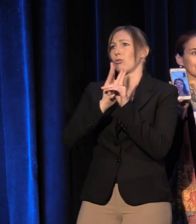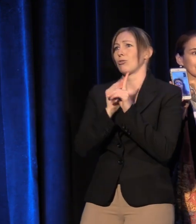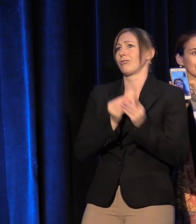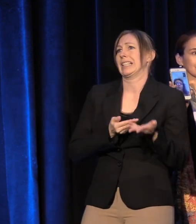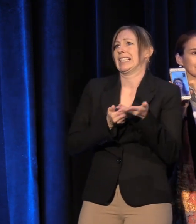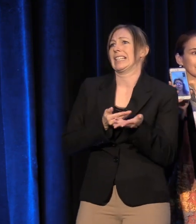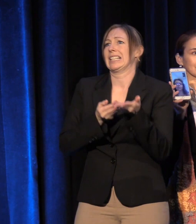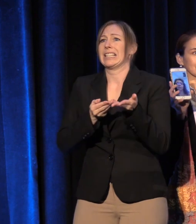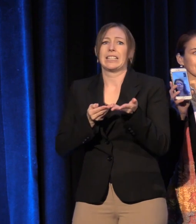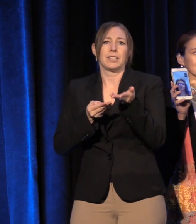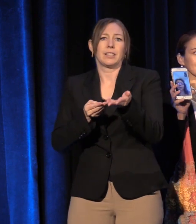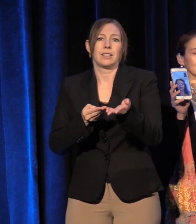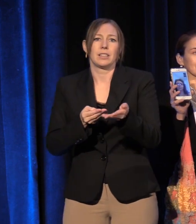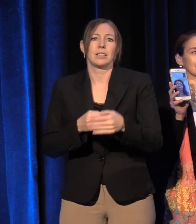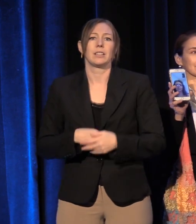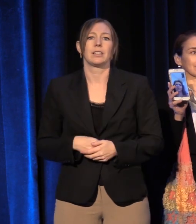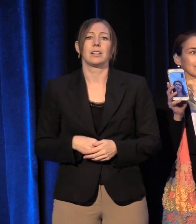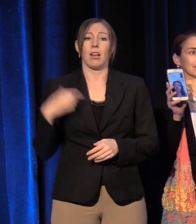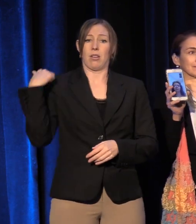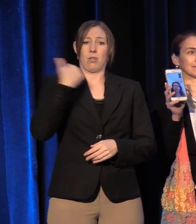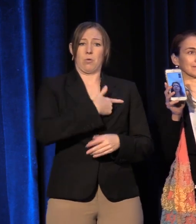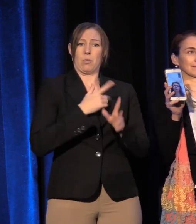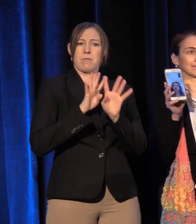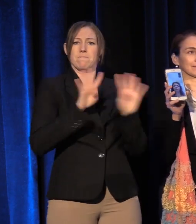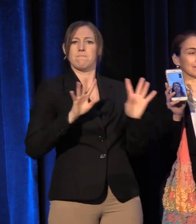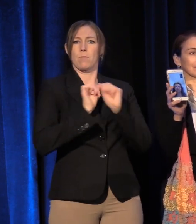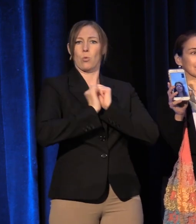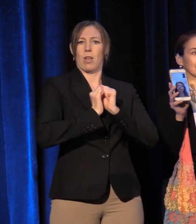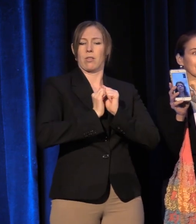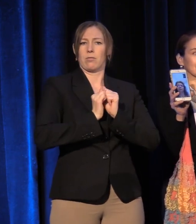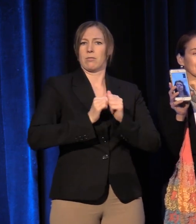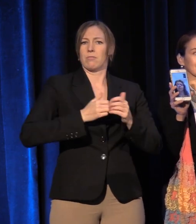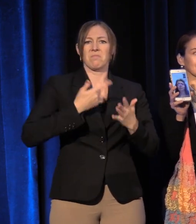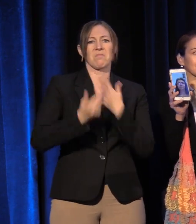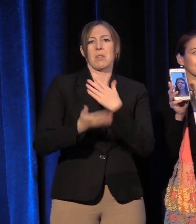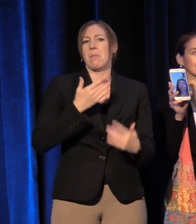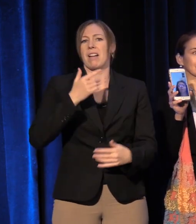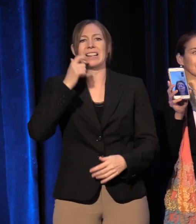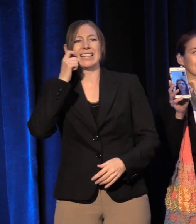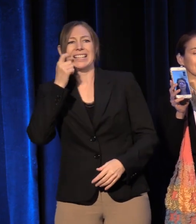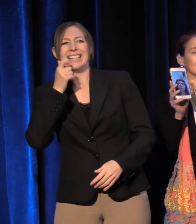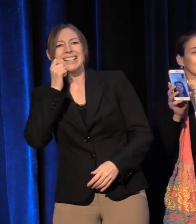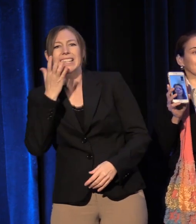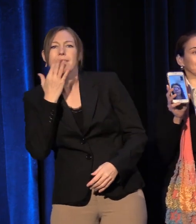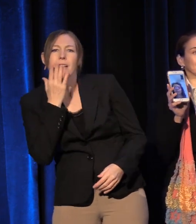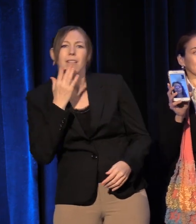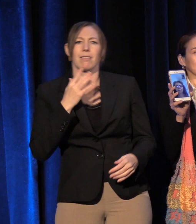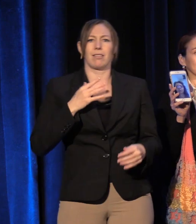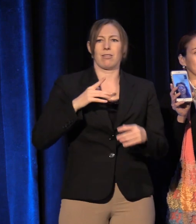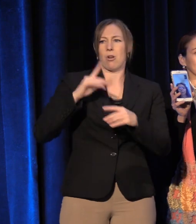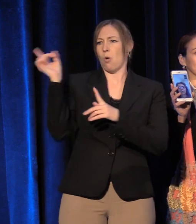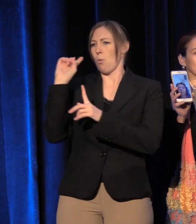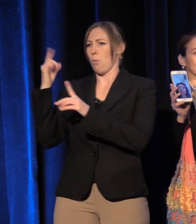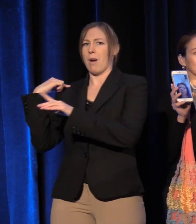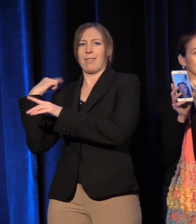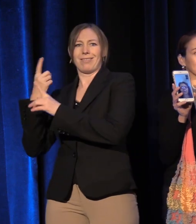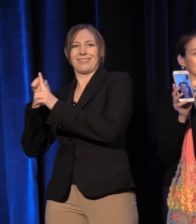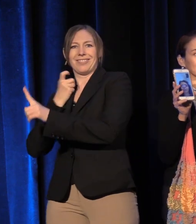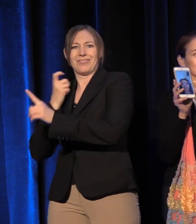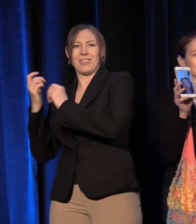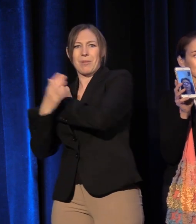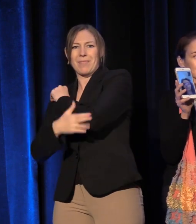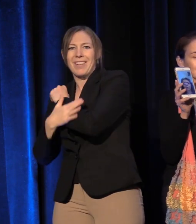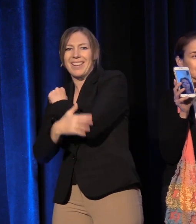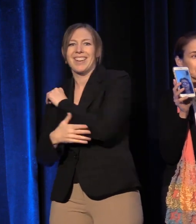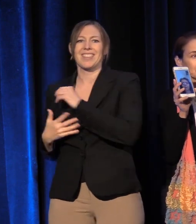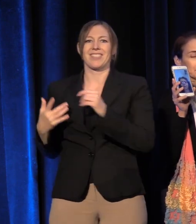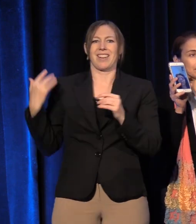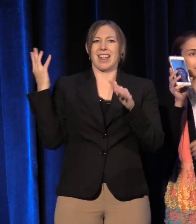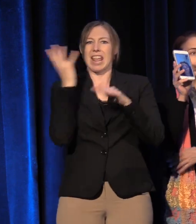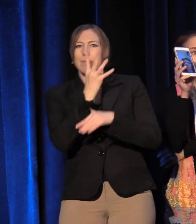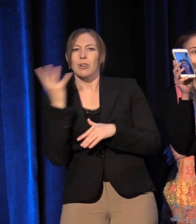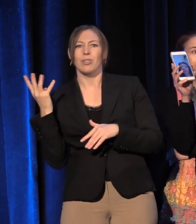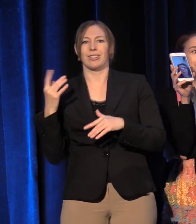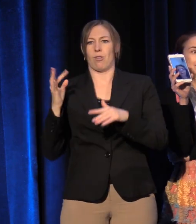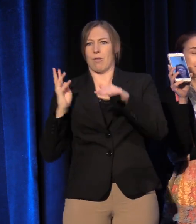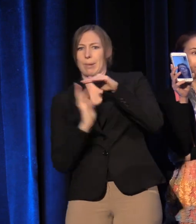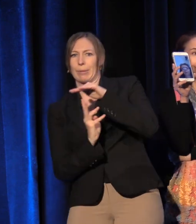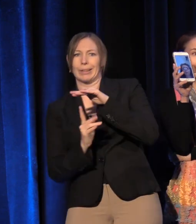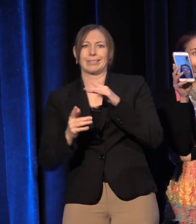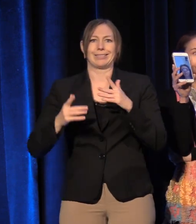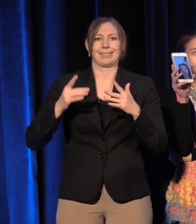We stand together in all our varied skin tones, languages, genders, countries of origin or connection, sexual orientations, and immigration statuses as the Latinx Theatre Commons.